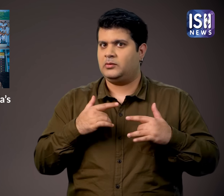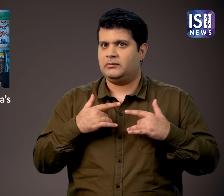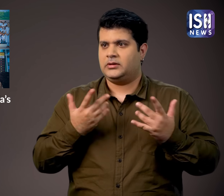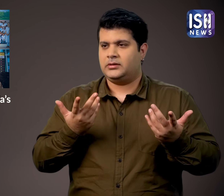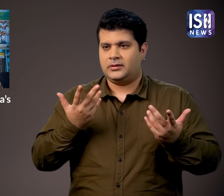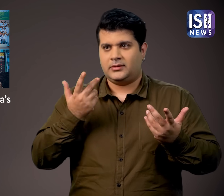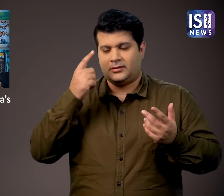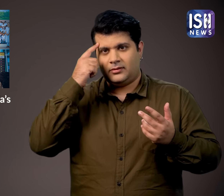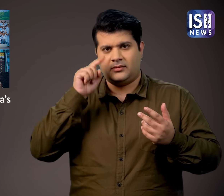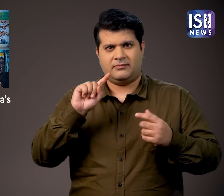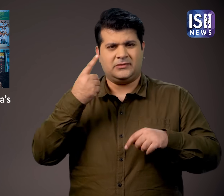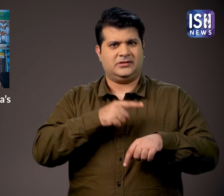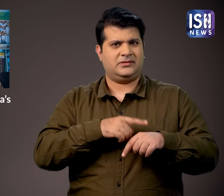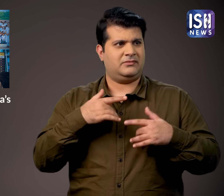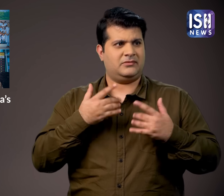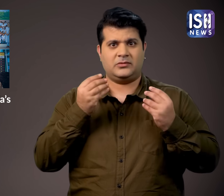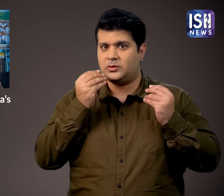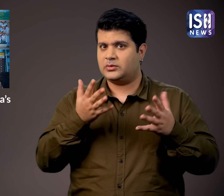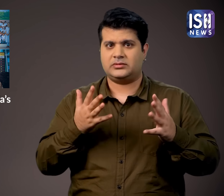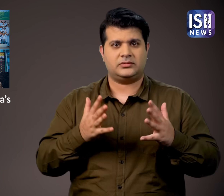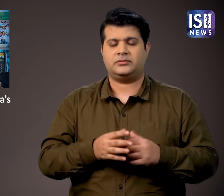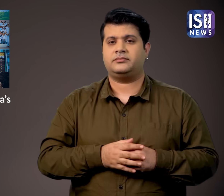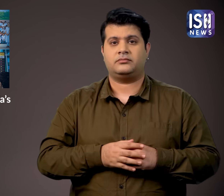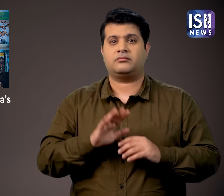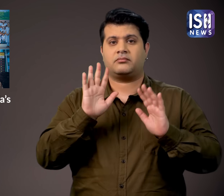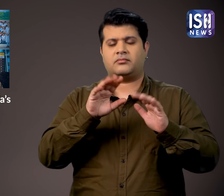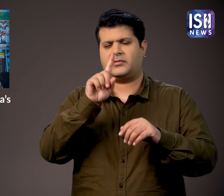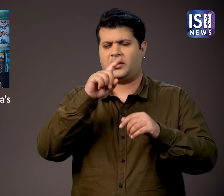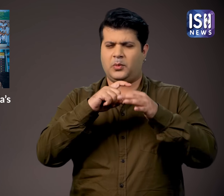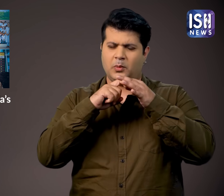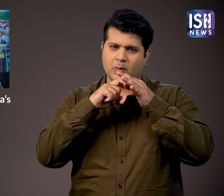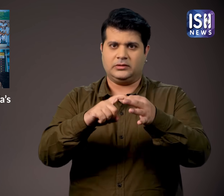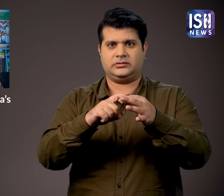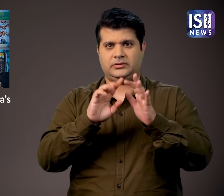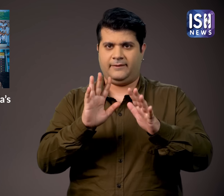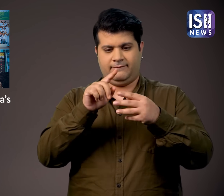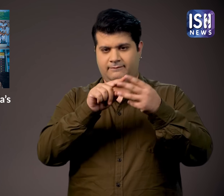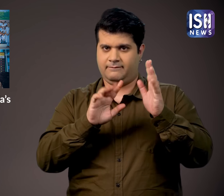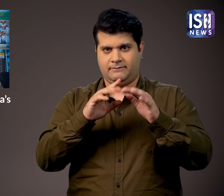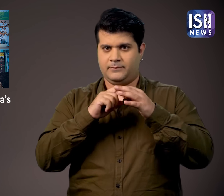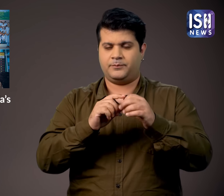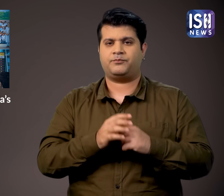This is extremely serious. Some important questions to think about.